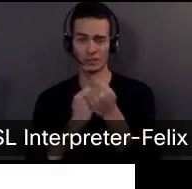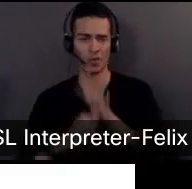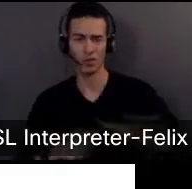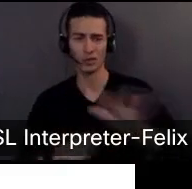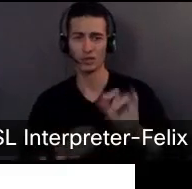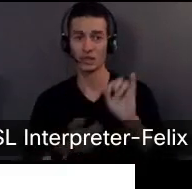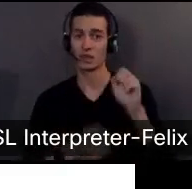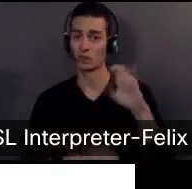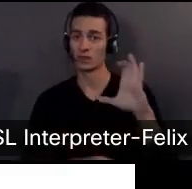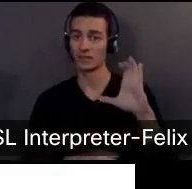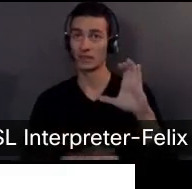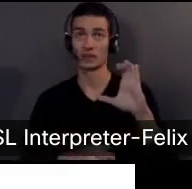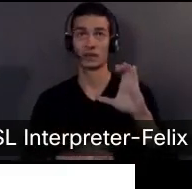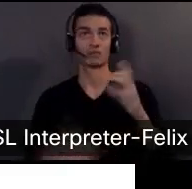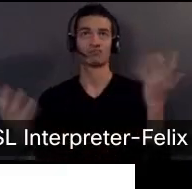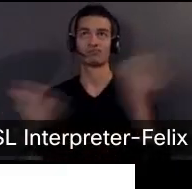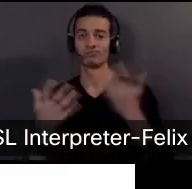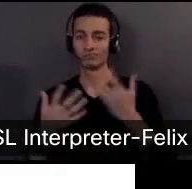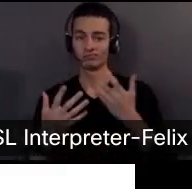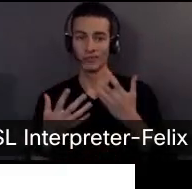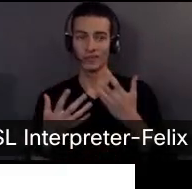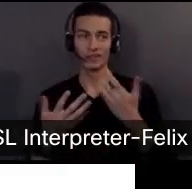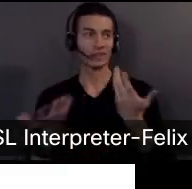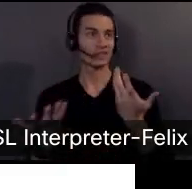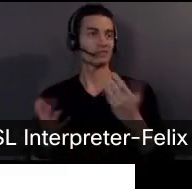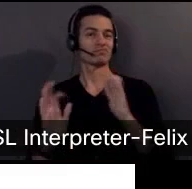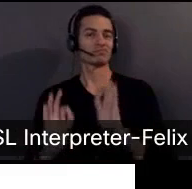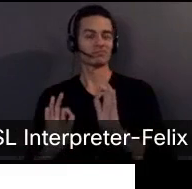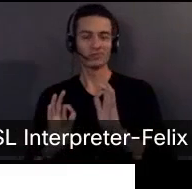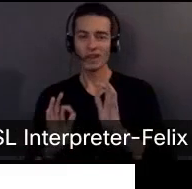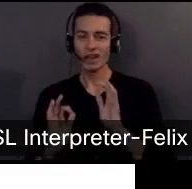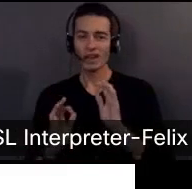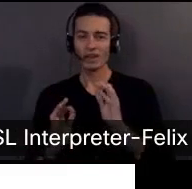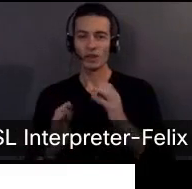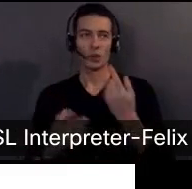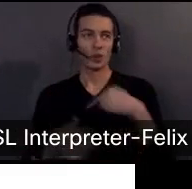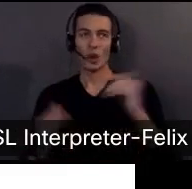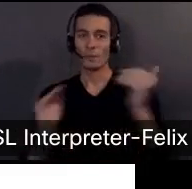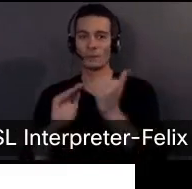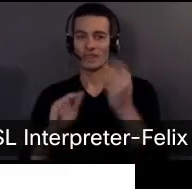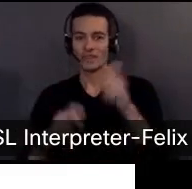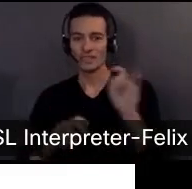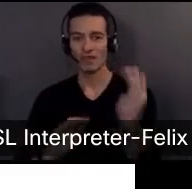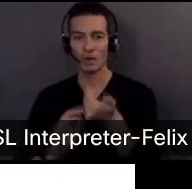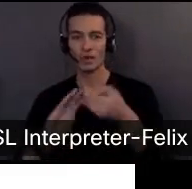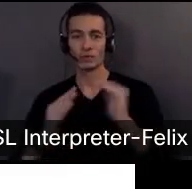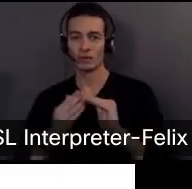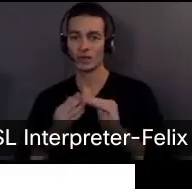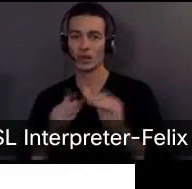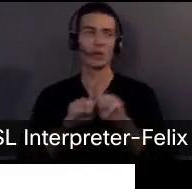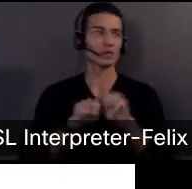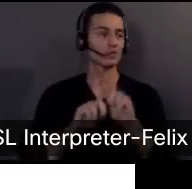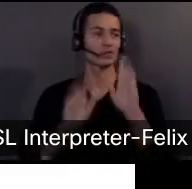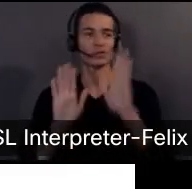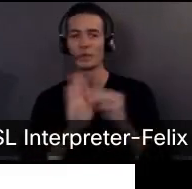At the juxtaposition of of great care for people as well as meeting the needs of our community and lots of ways, it's something that makes me very proud.